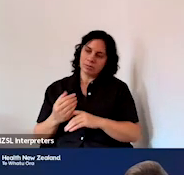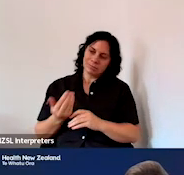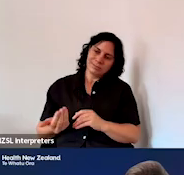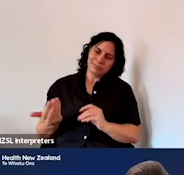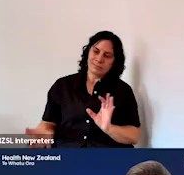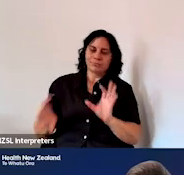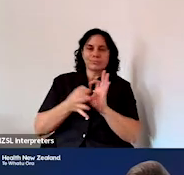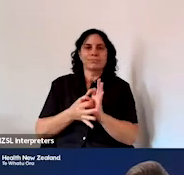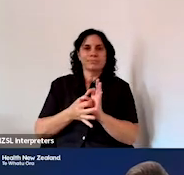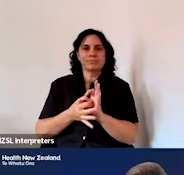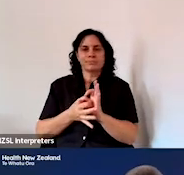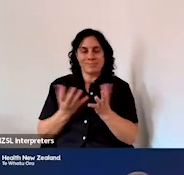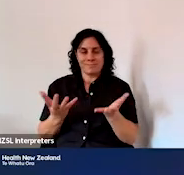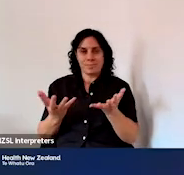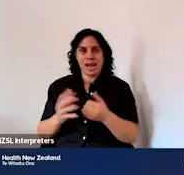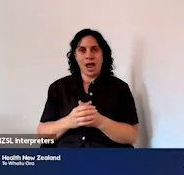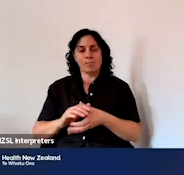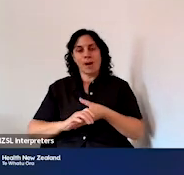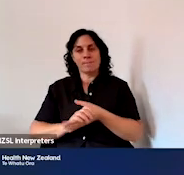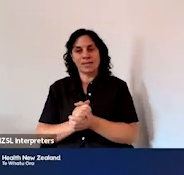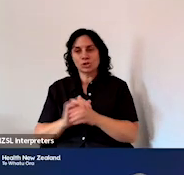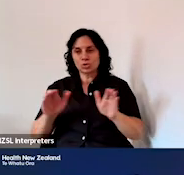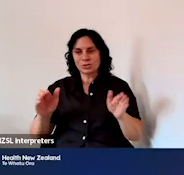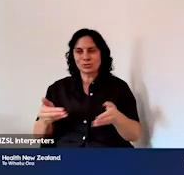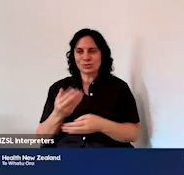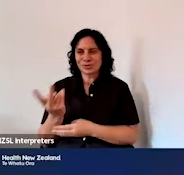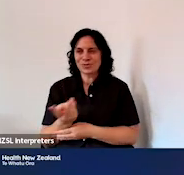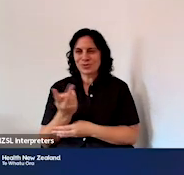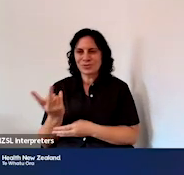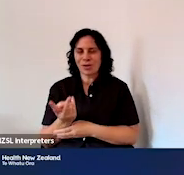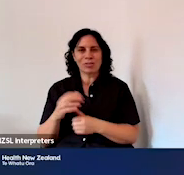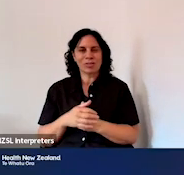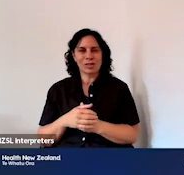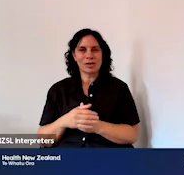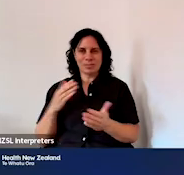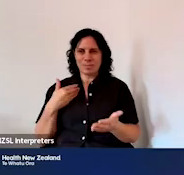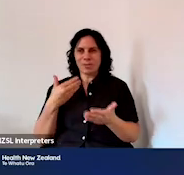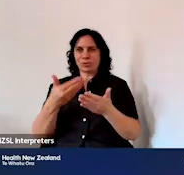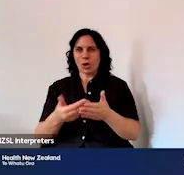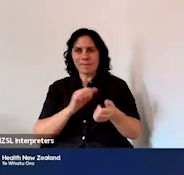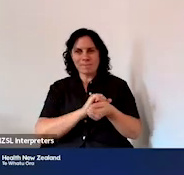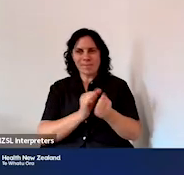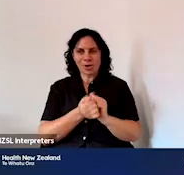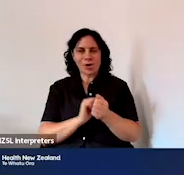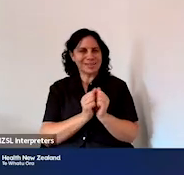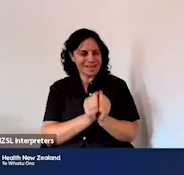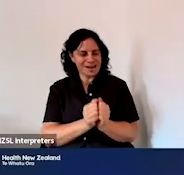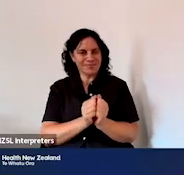And it's my real pleasure to introduce them both, long time colleagues and friends of growing up in New Zealand.